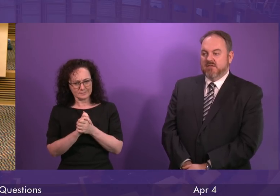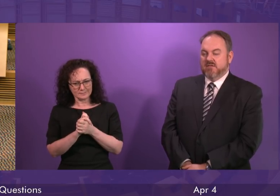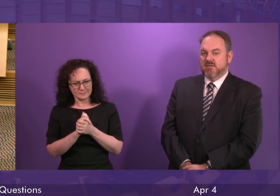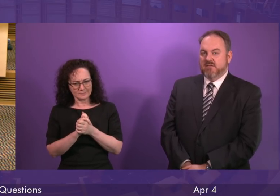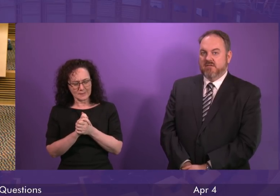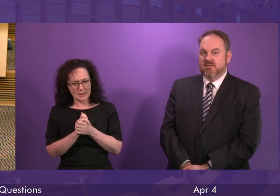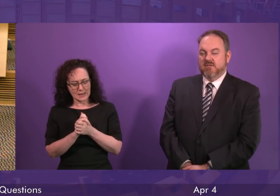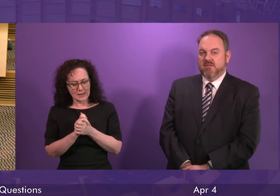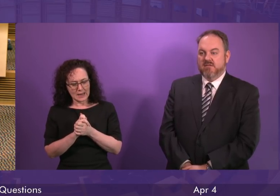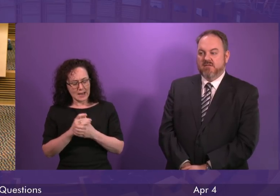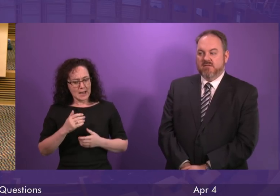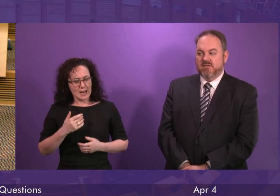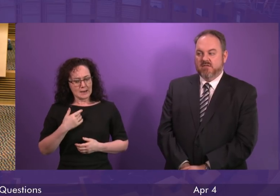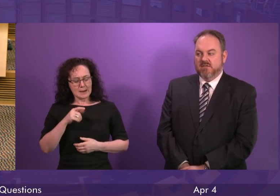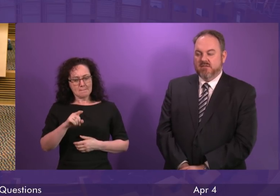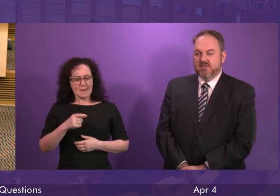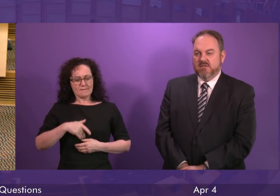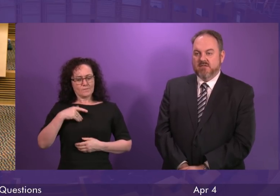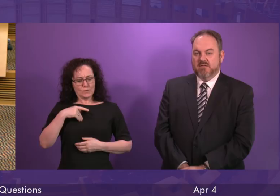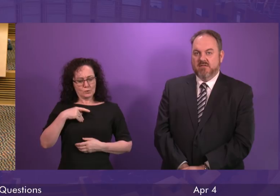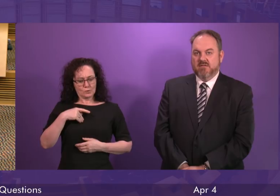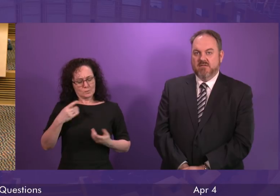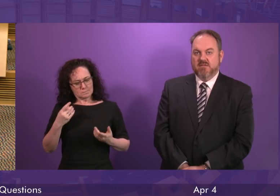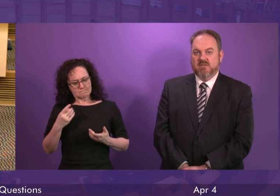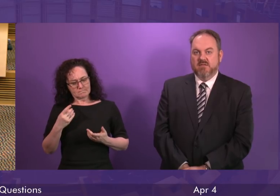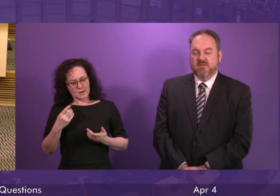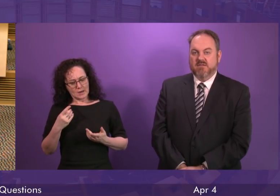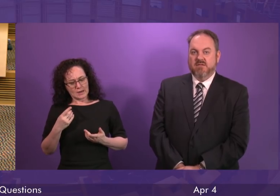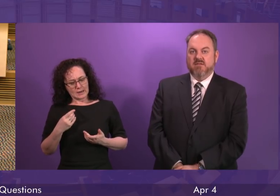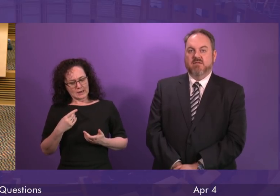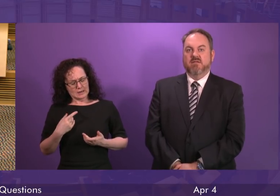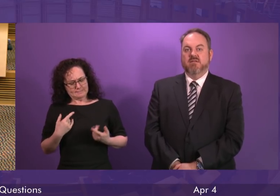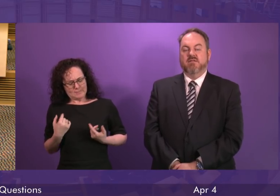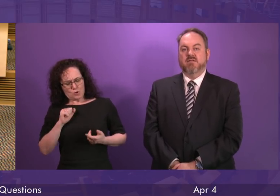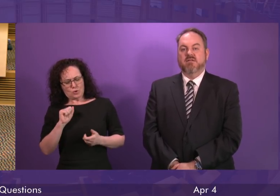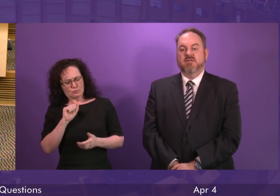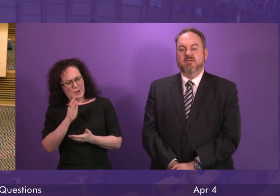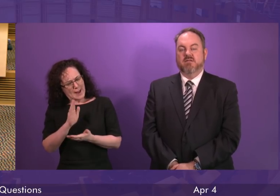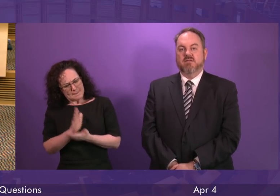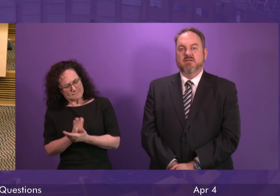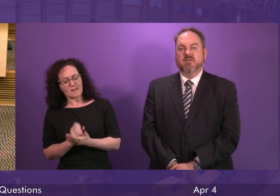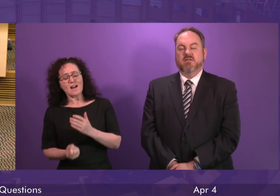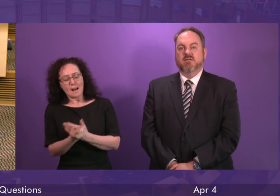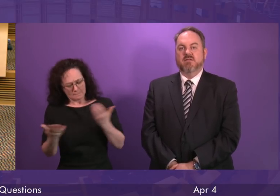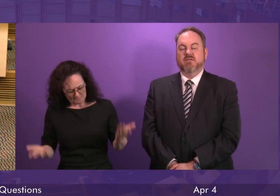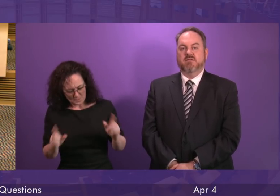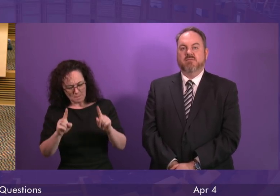not my view. As he will be well aware, under curriculum for excellence there are no set